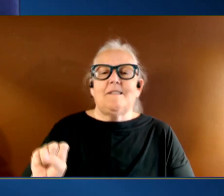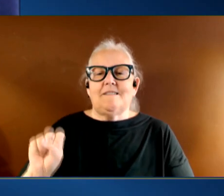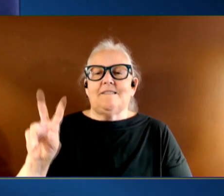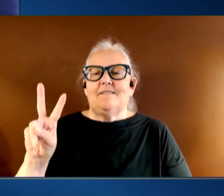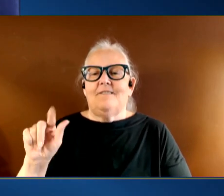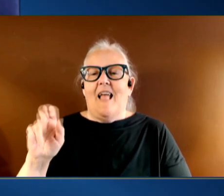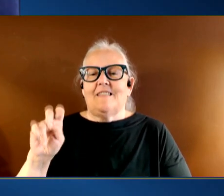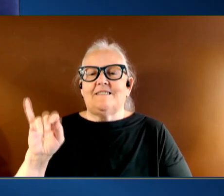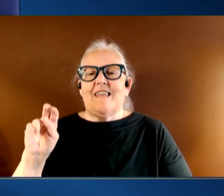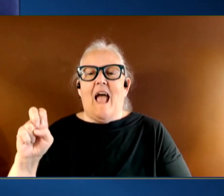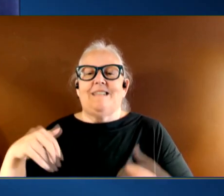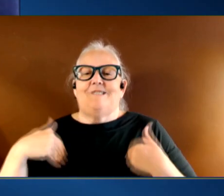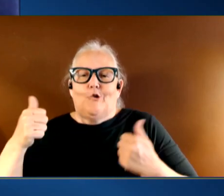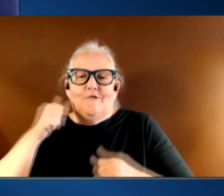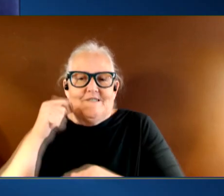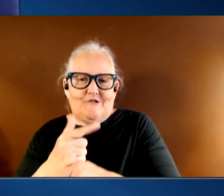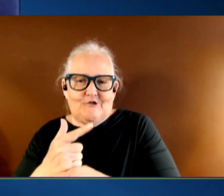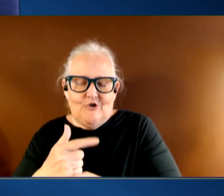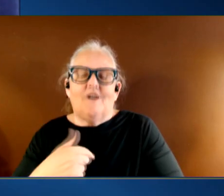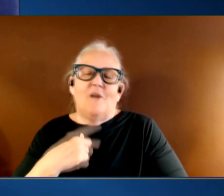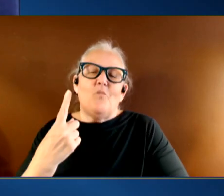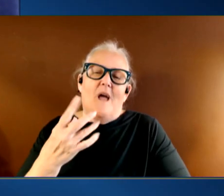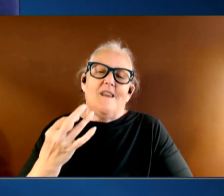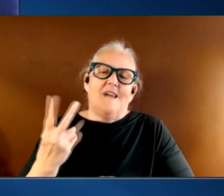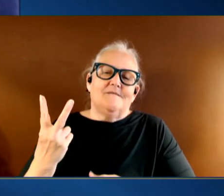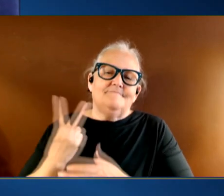I am a co-founder and president of Sick Cells. We're a national sickle